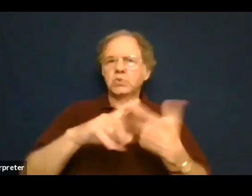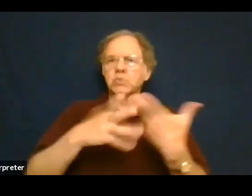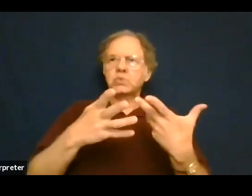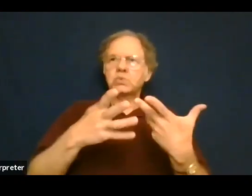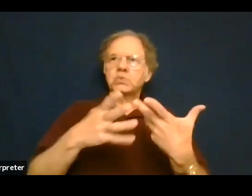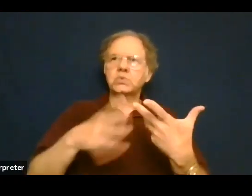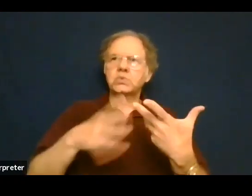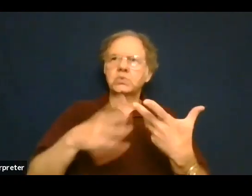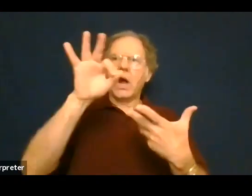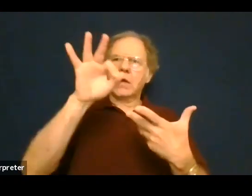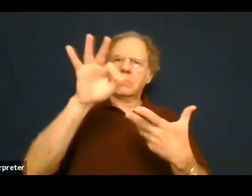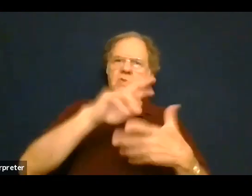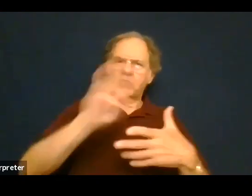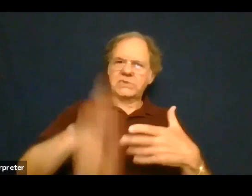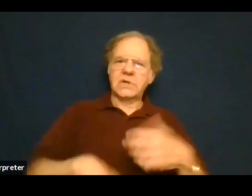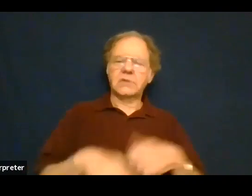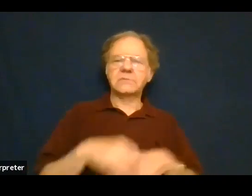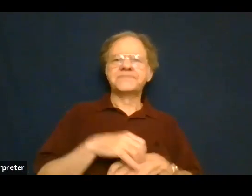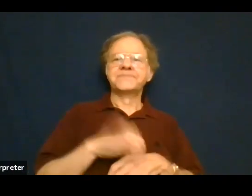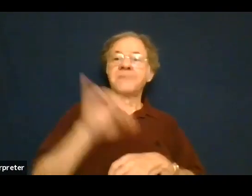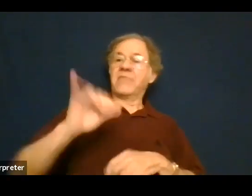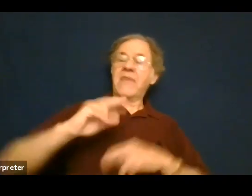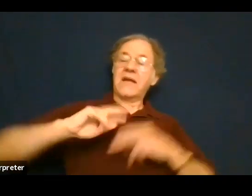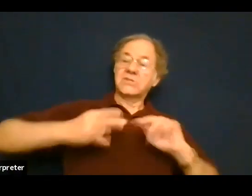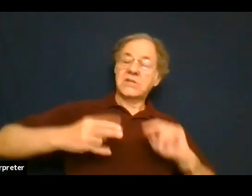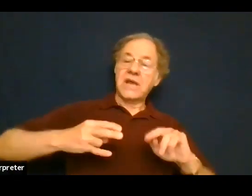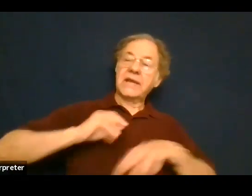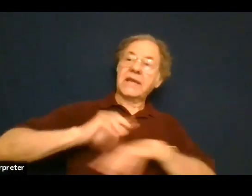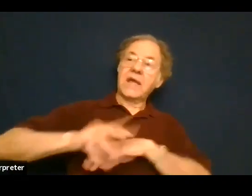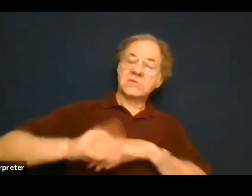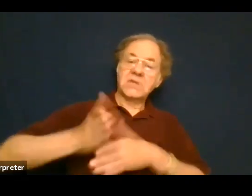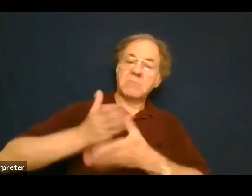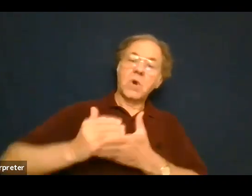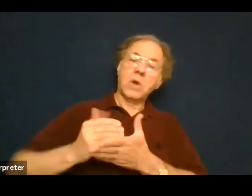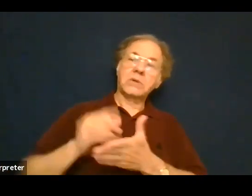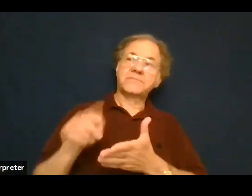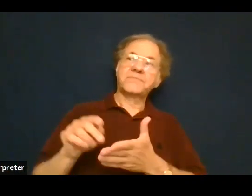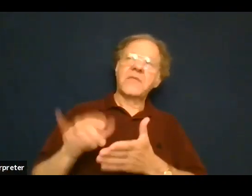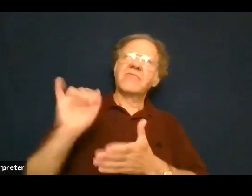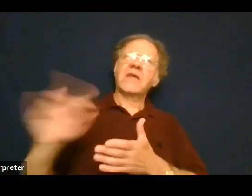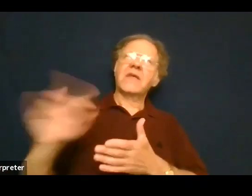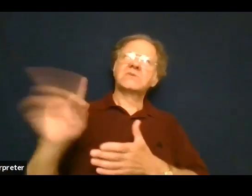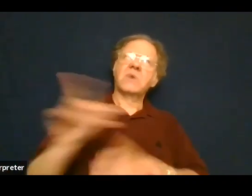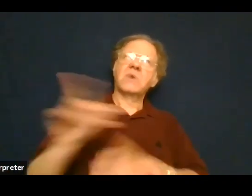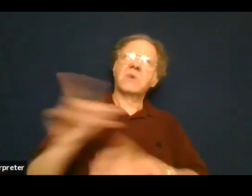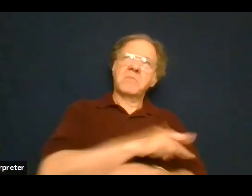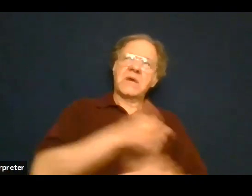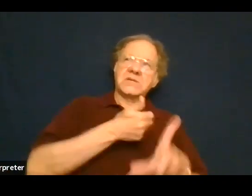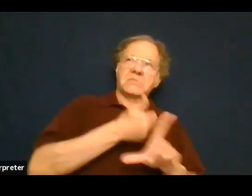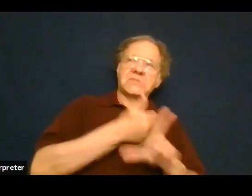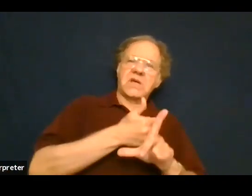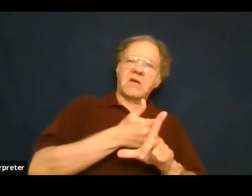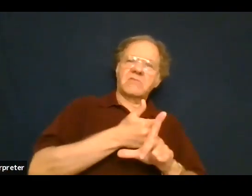So that genetic tests, that genetic counseling component is where the patient is spoken to by someone who understands